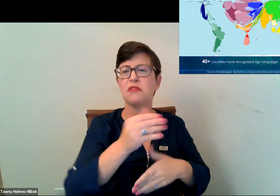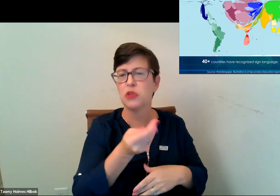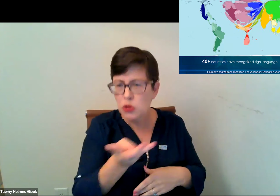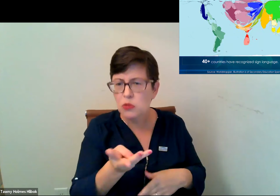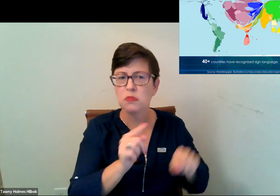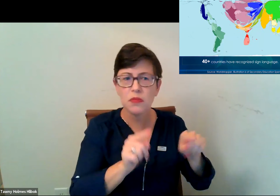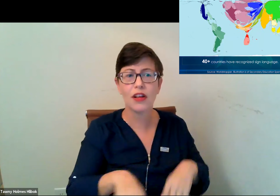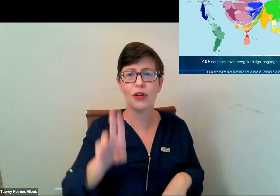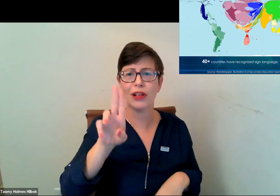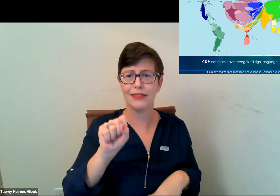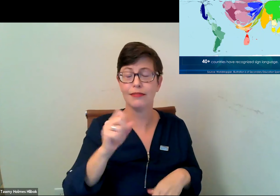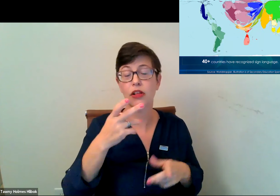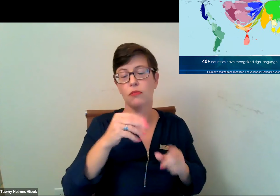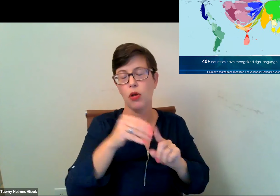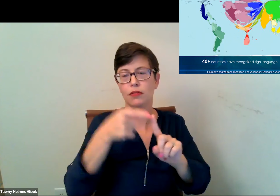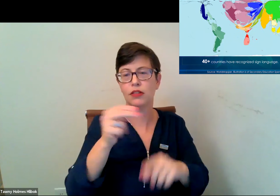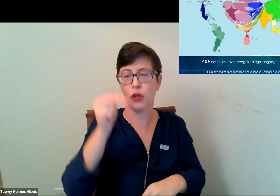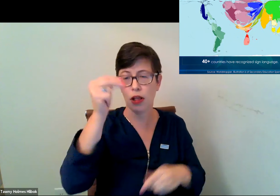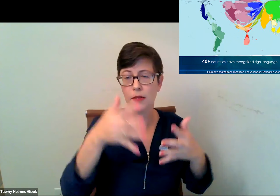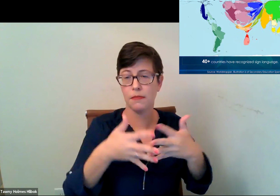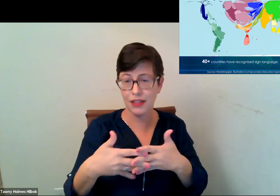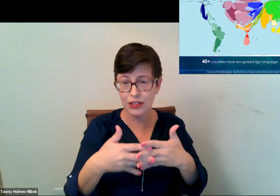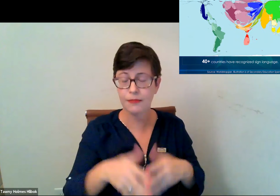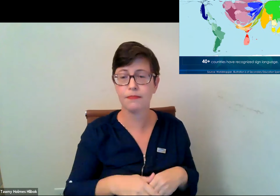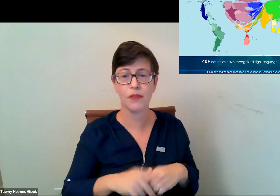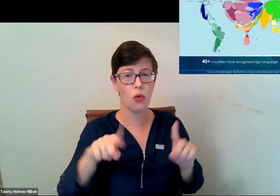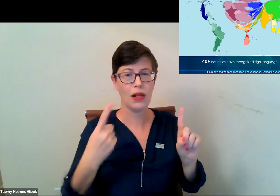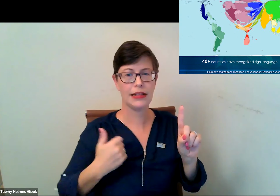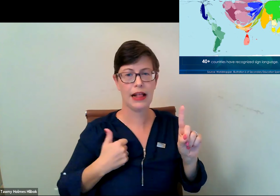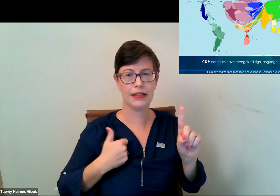India India as well, South America, but when we look at North America.